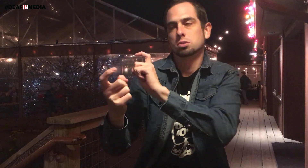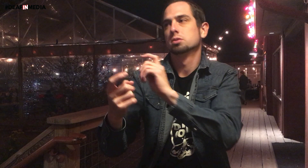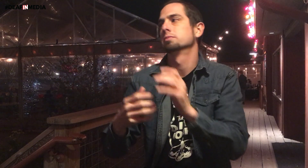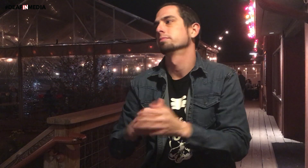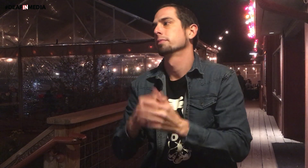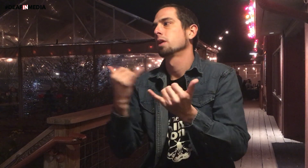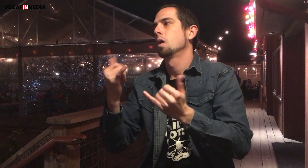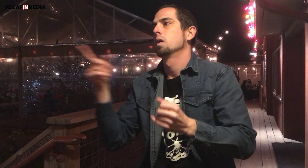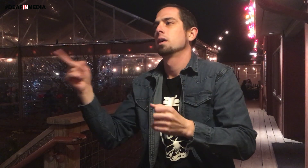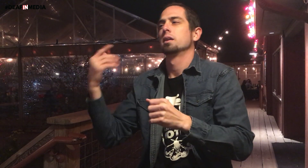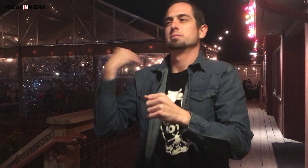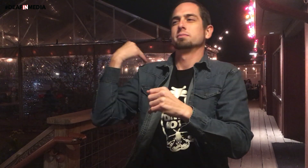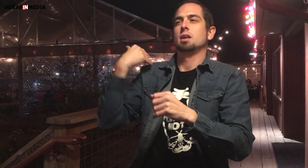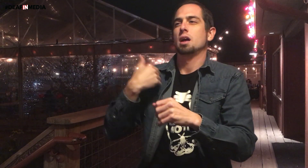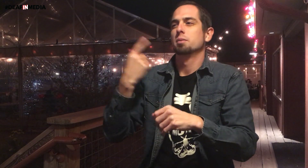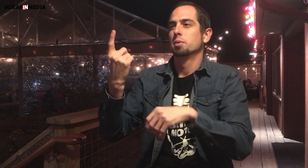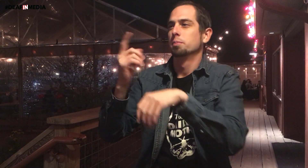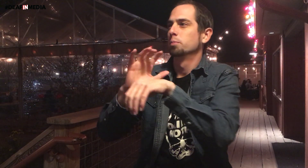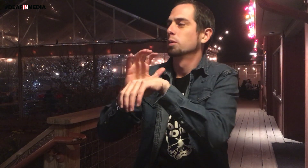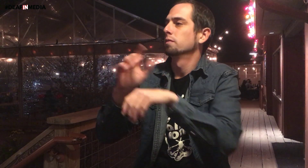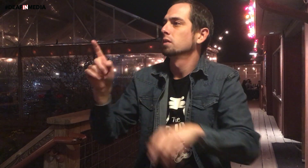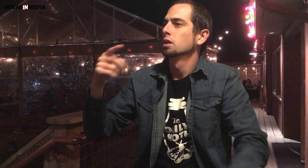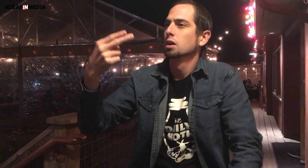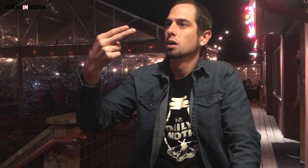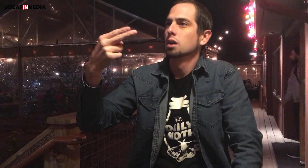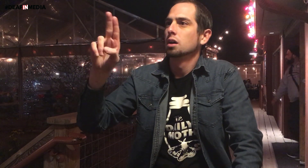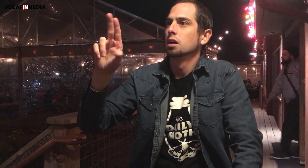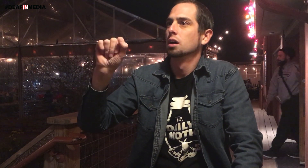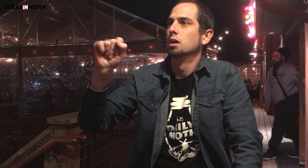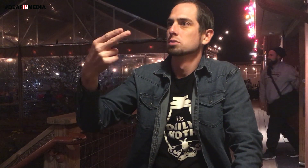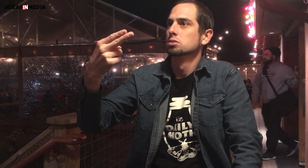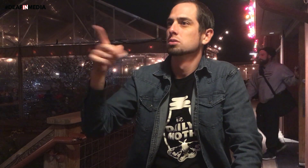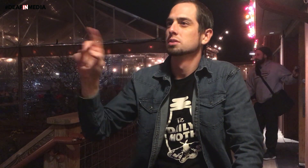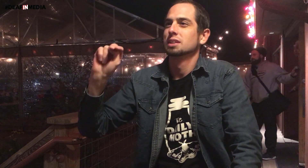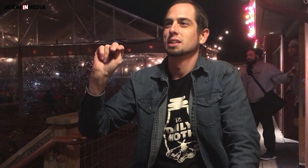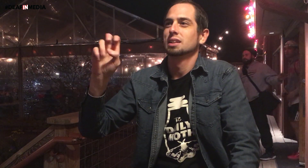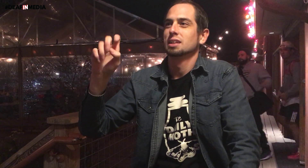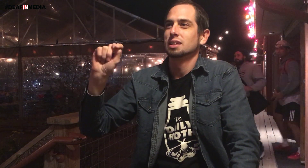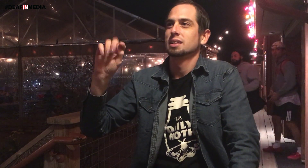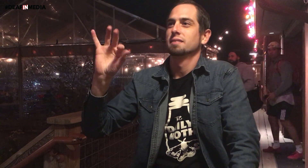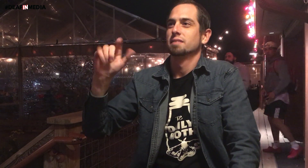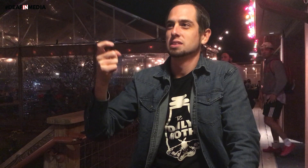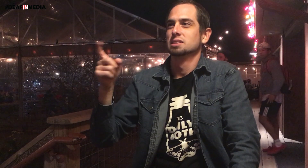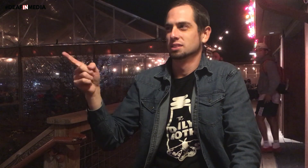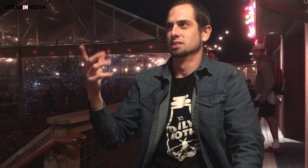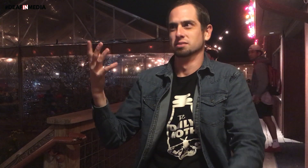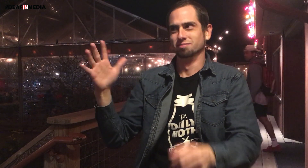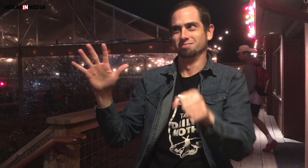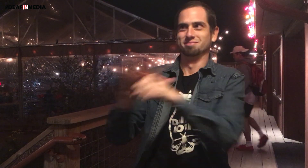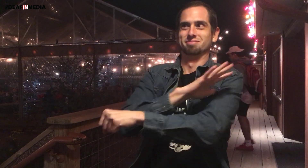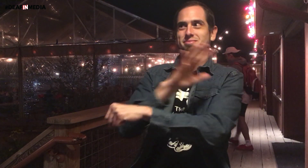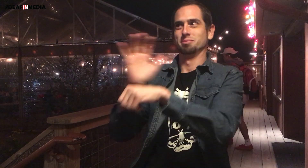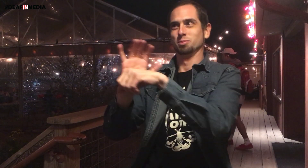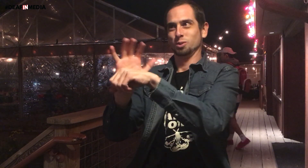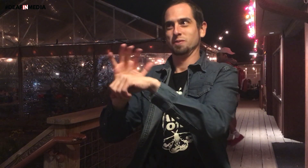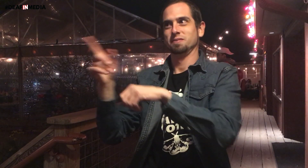Recently, there was another film "Hush" on Netflix, the entire film is played by a hearing person acting like a Deaf person